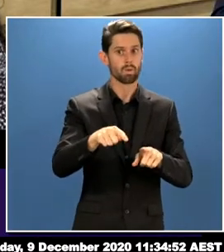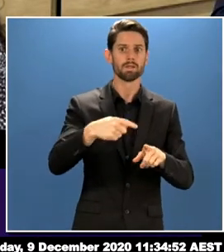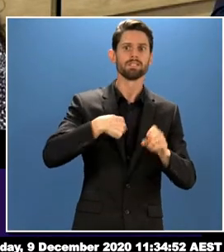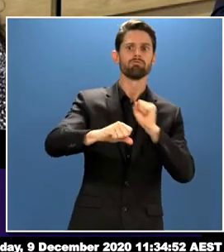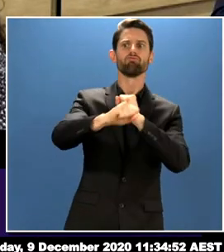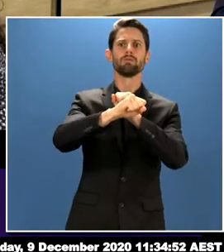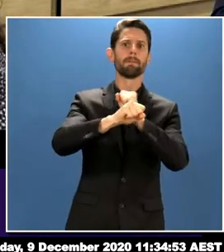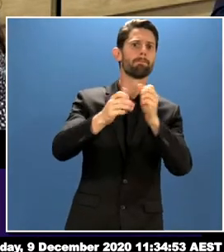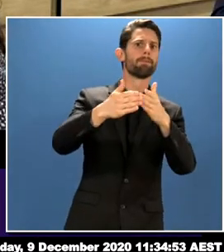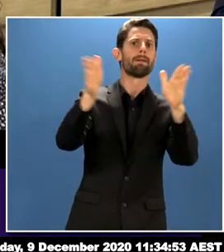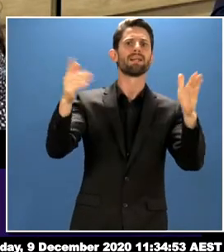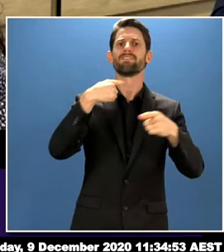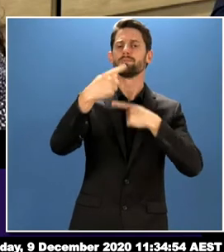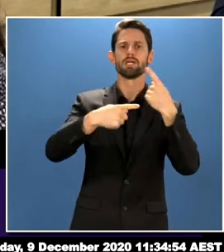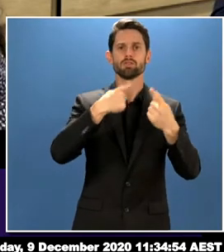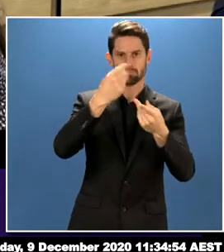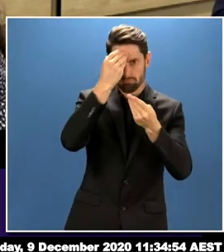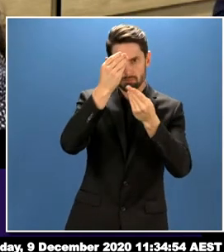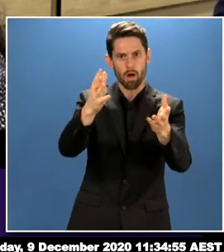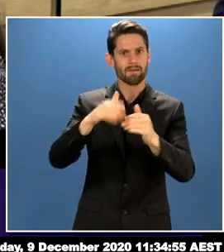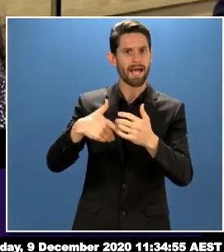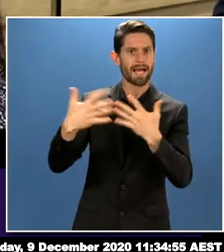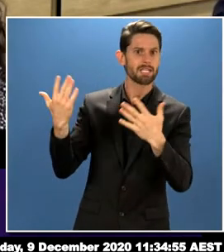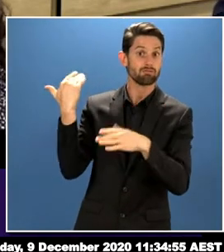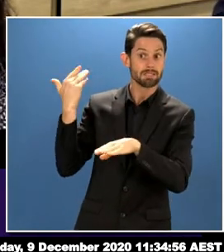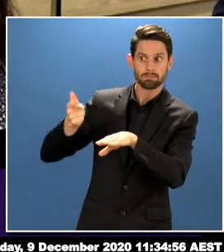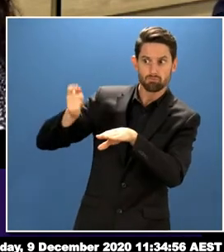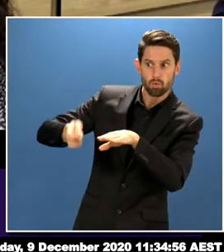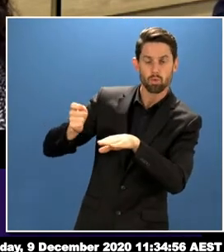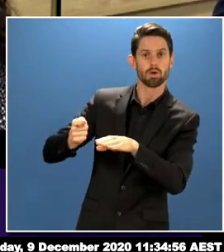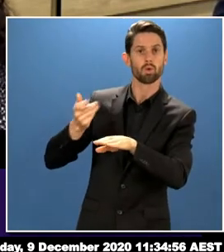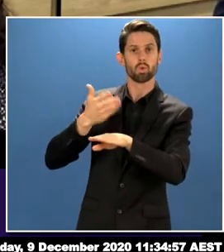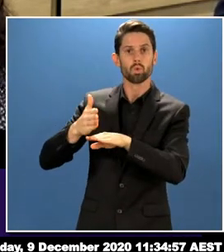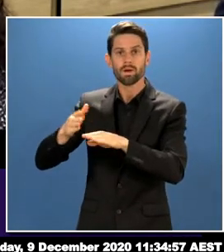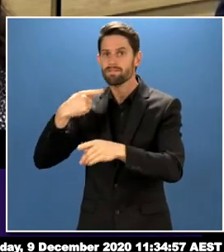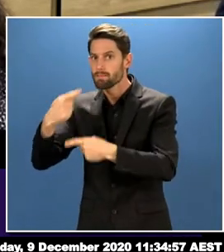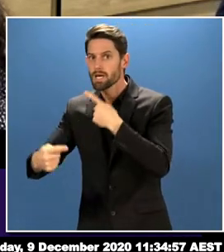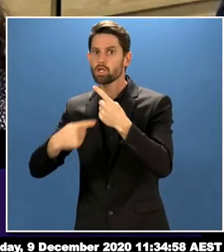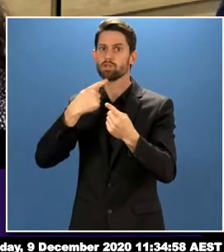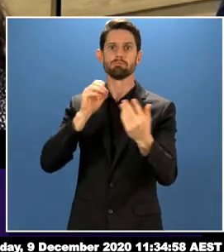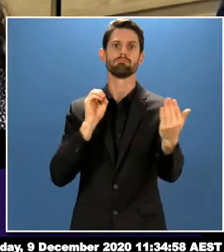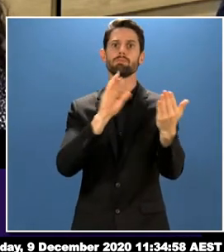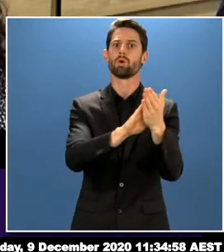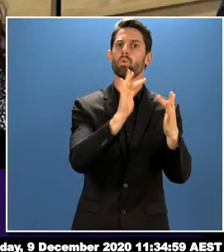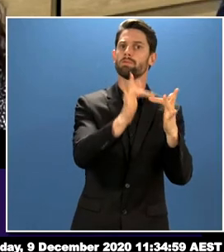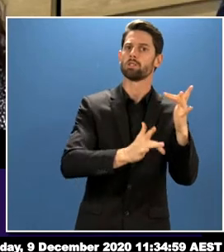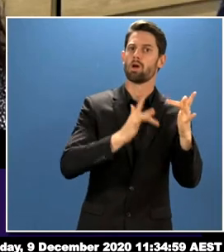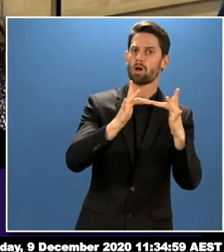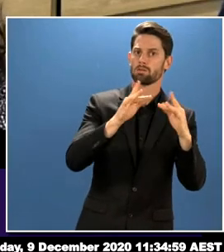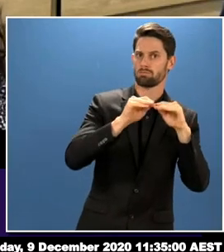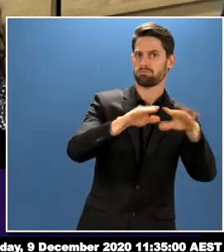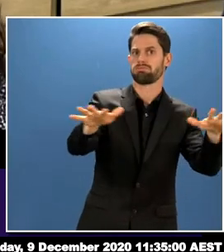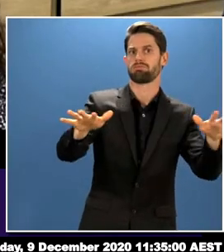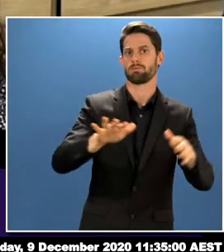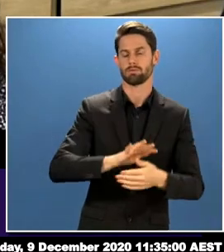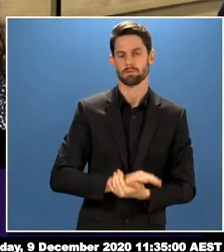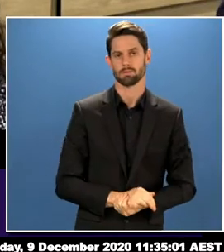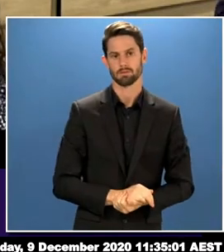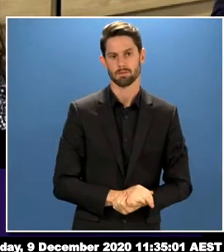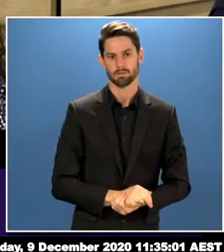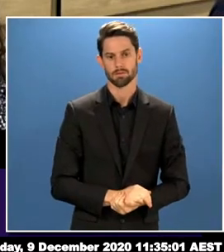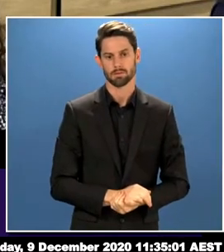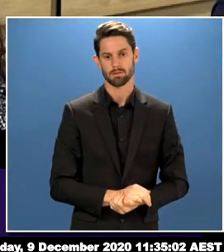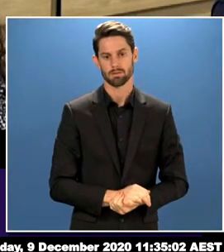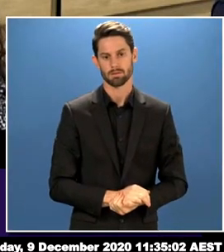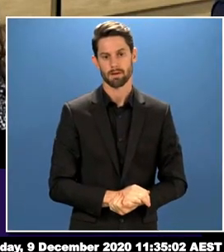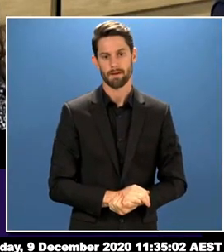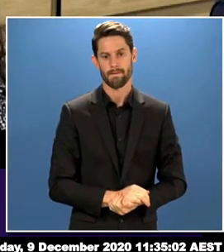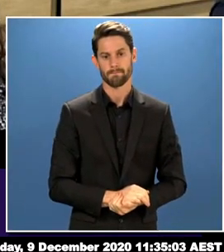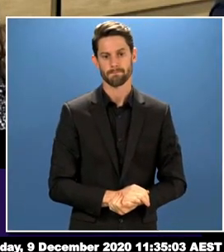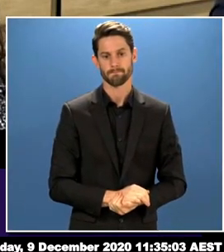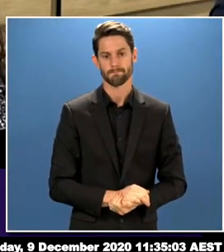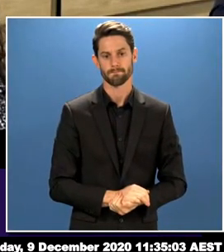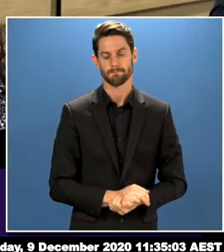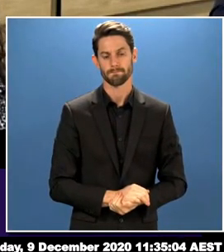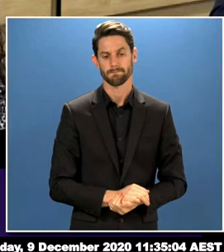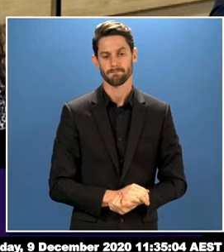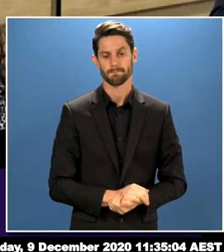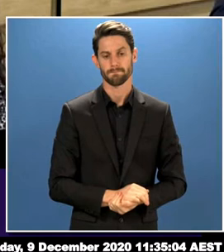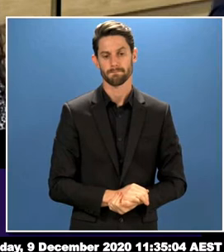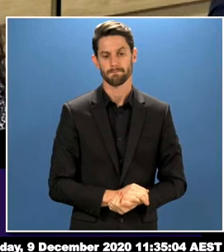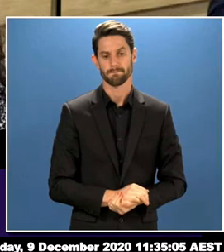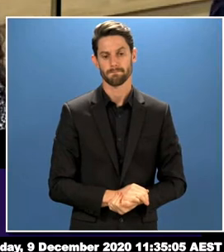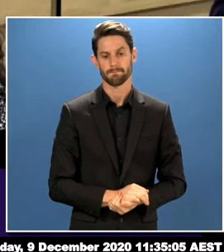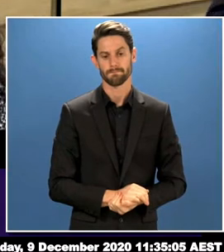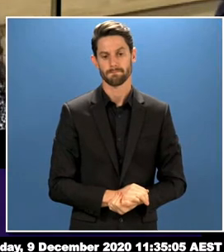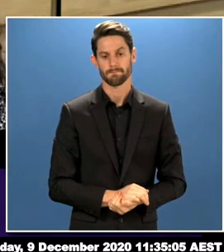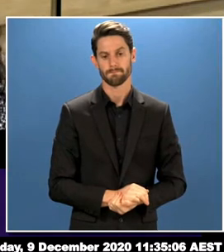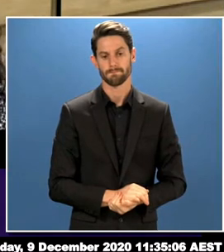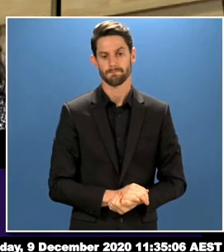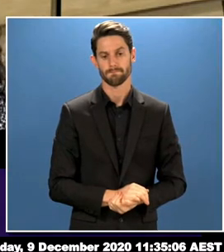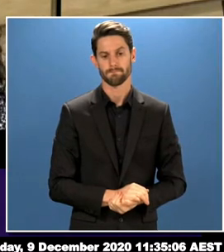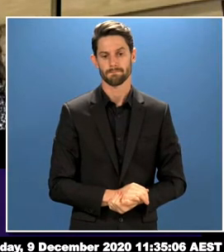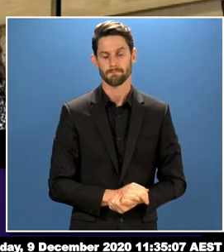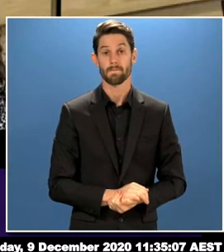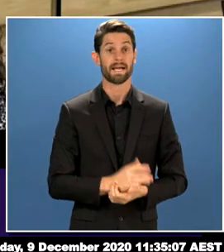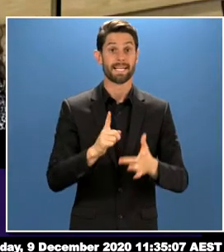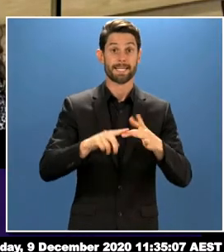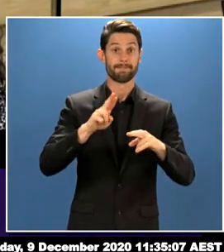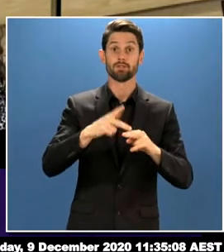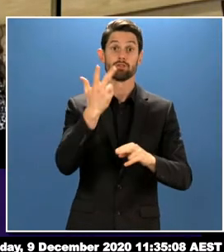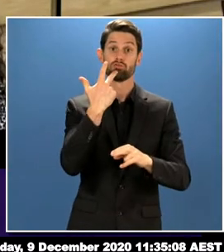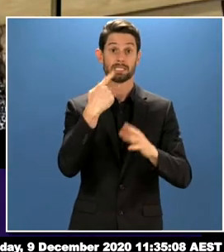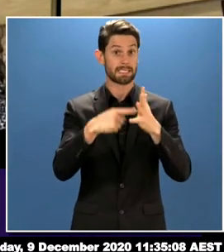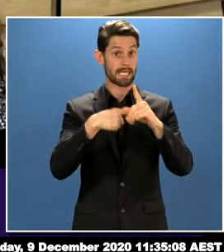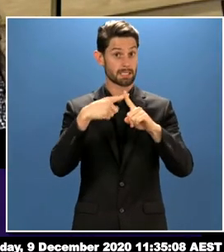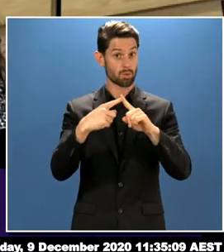I would say recently whenever there's a tax law that's passed,